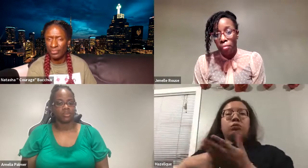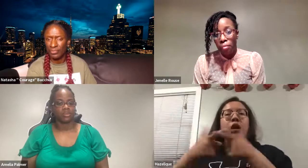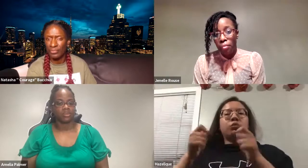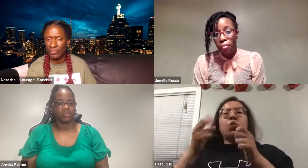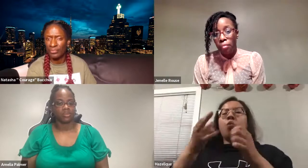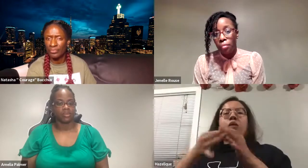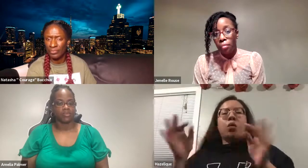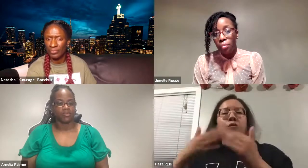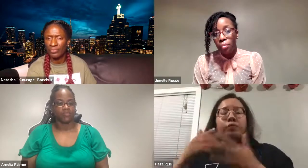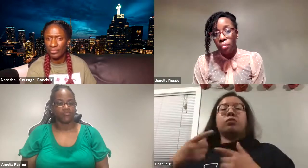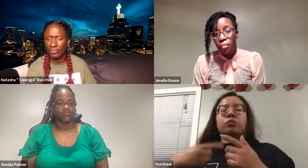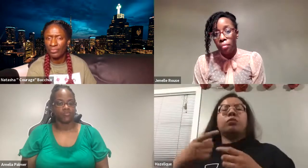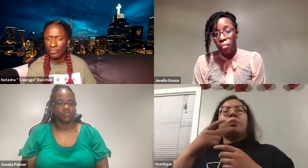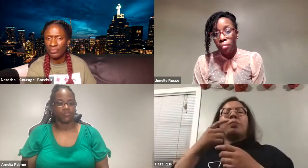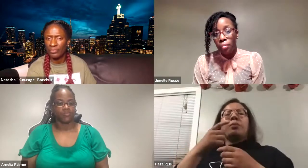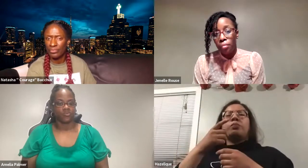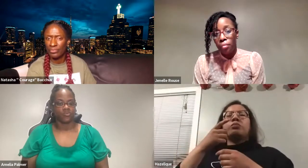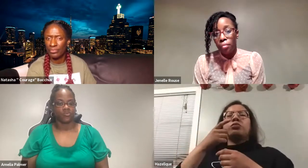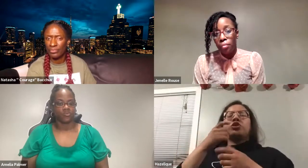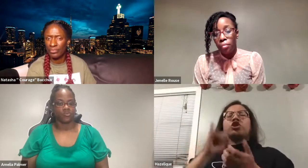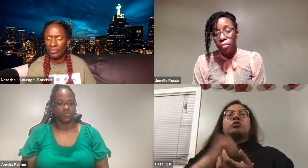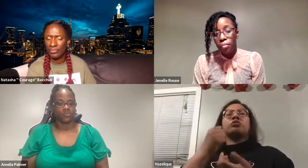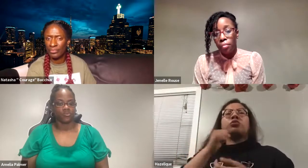and it's important to know that when you talk about language or